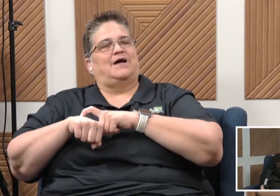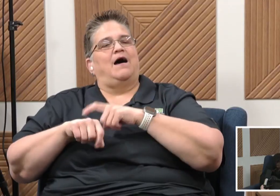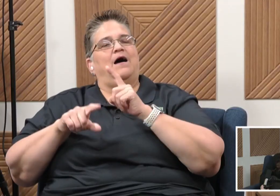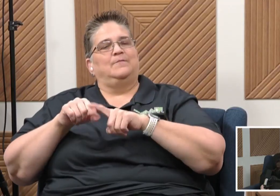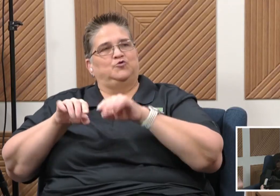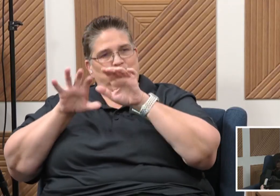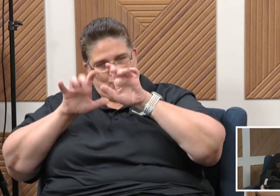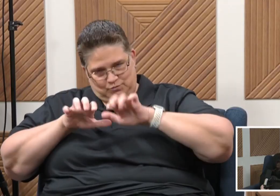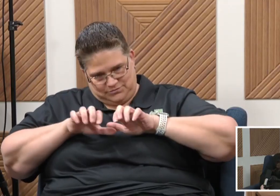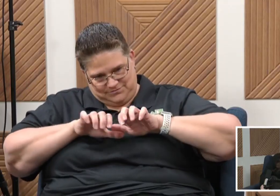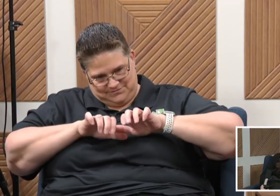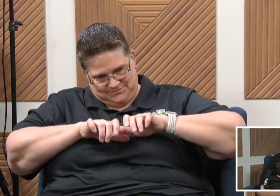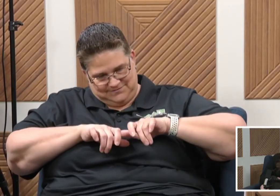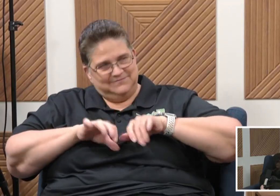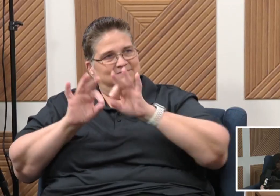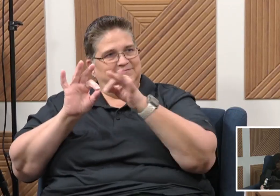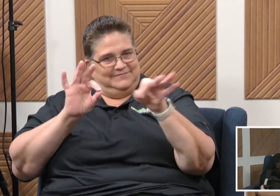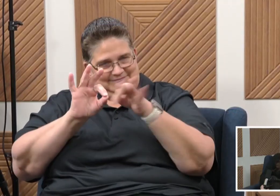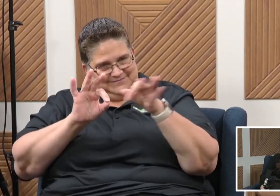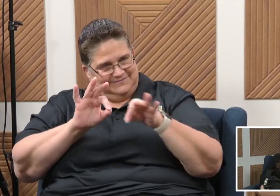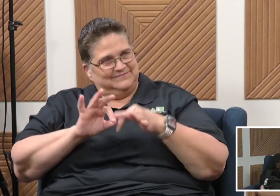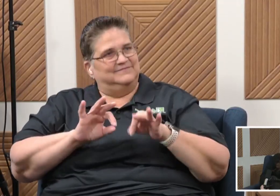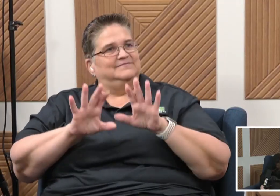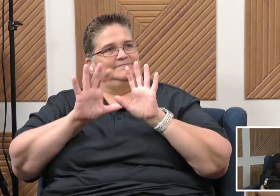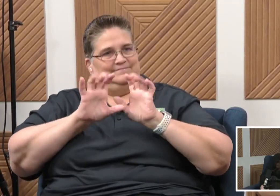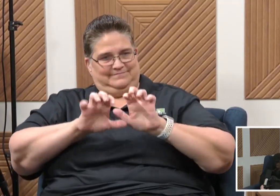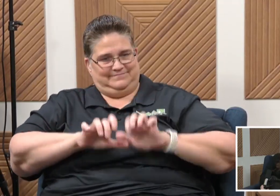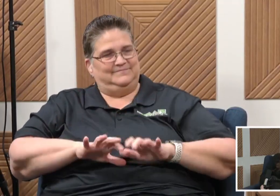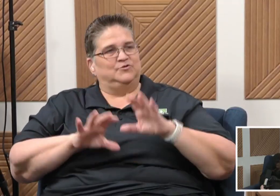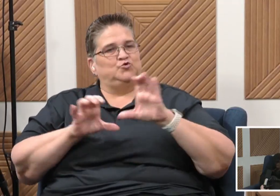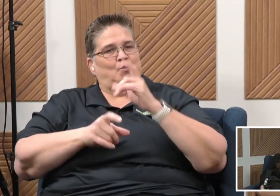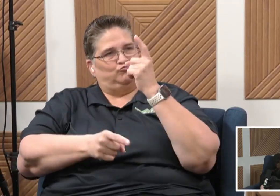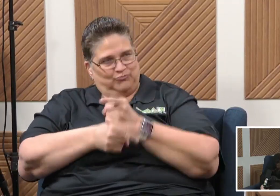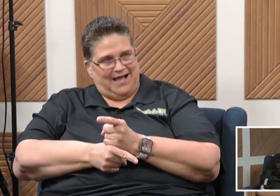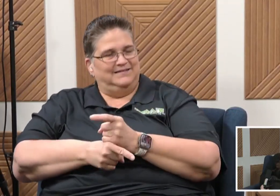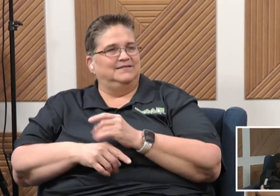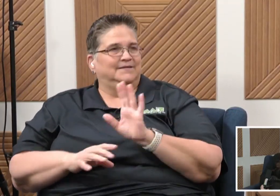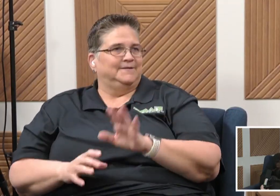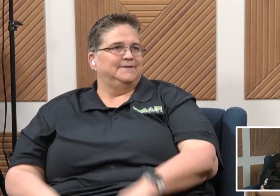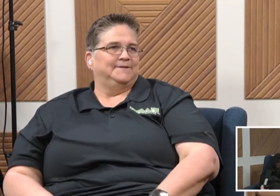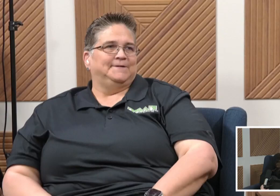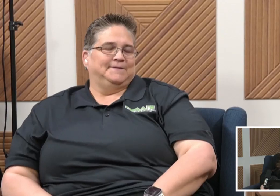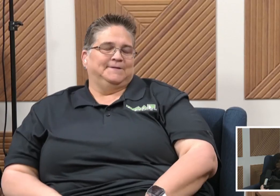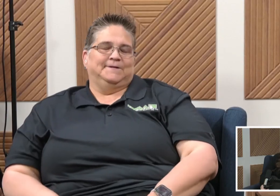Take your time, type it out, do the captions correctly, do it correctly, do it right.